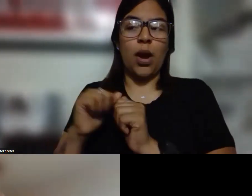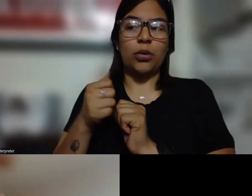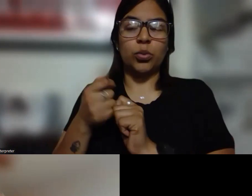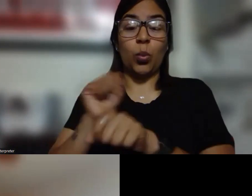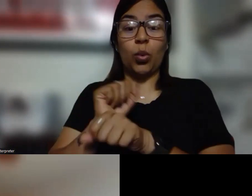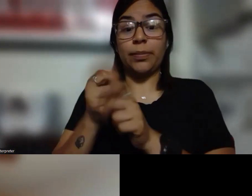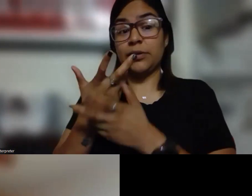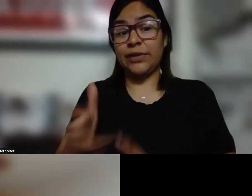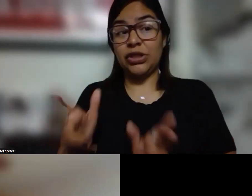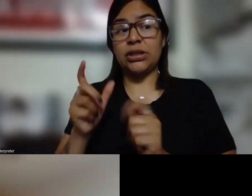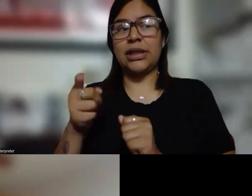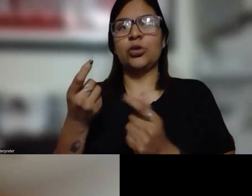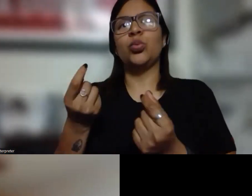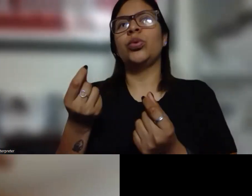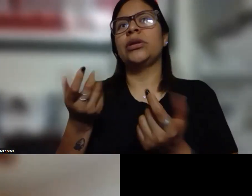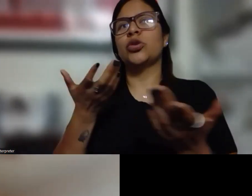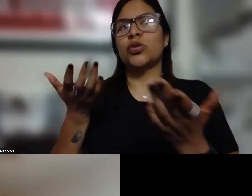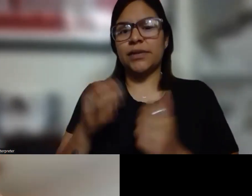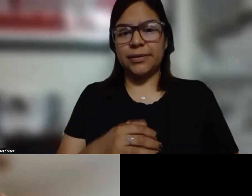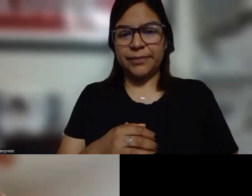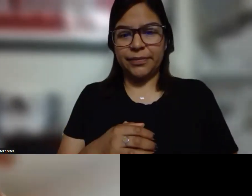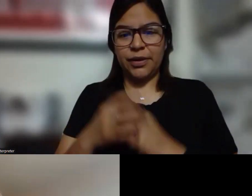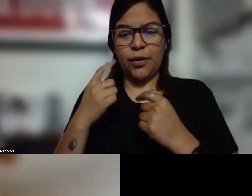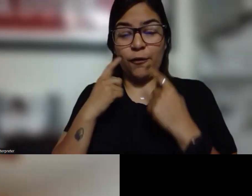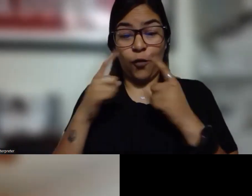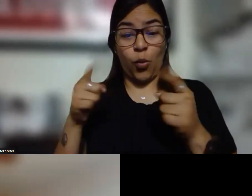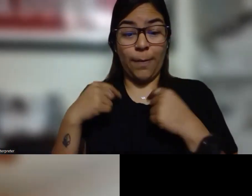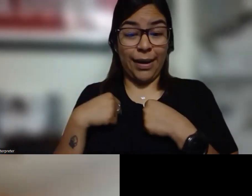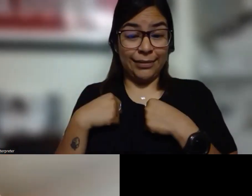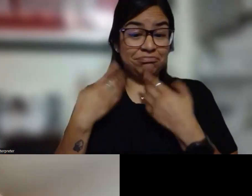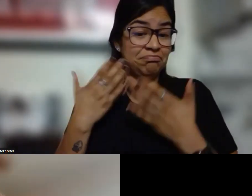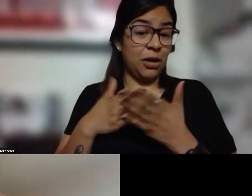you know the provision of services so that's it um if you have any question questions happy to answer